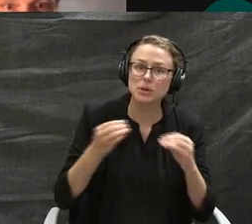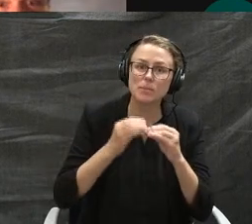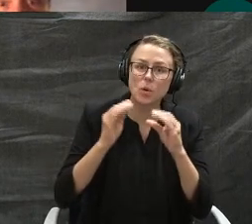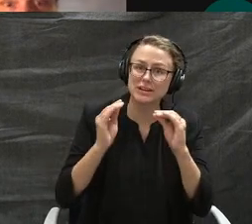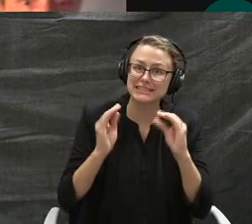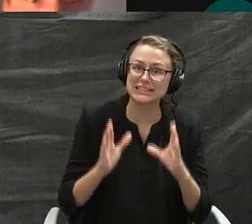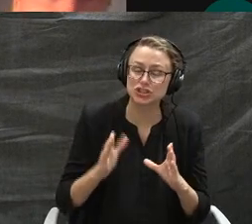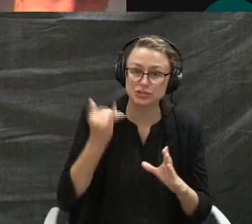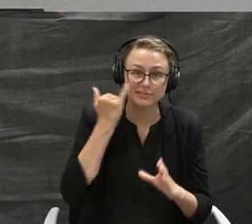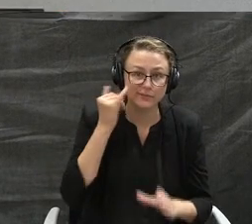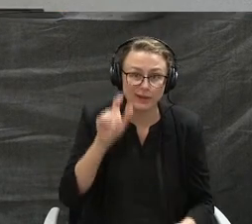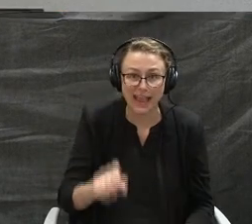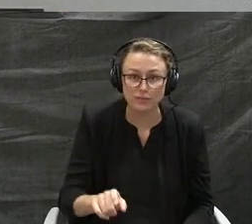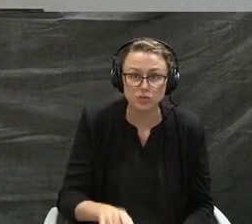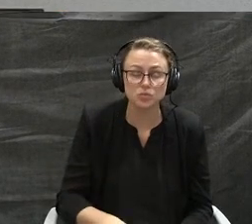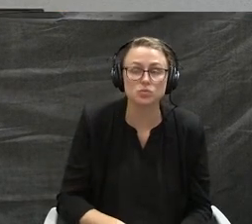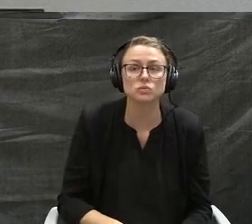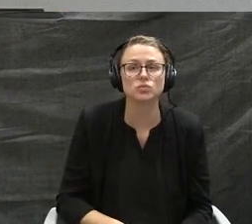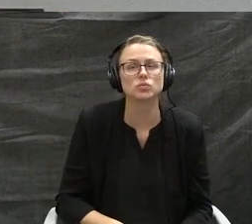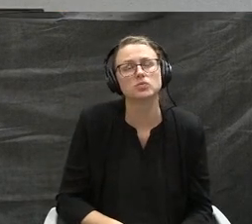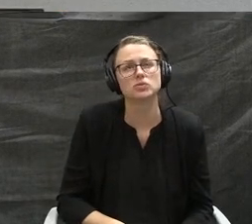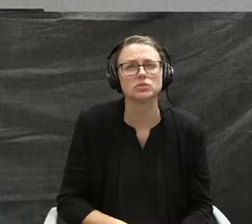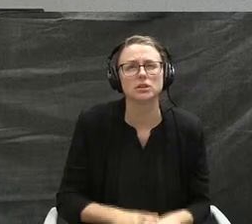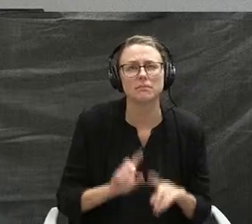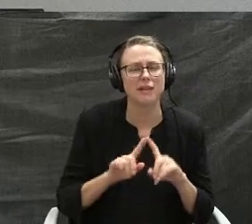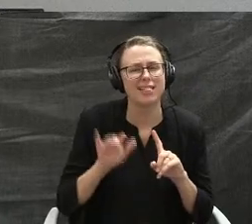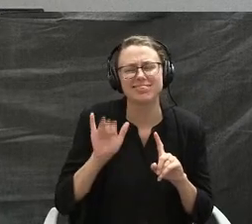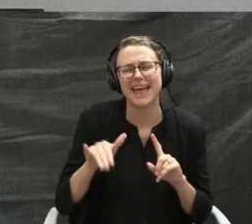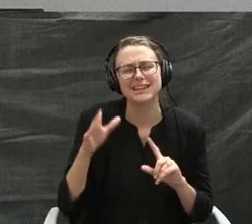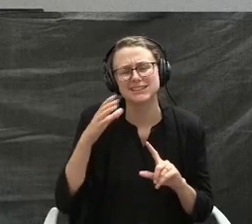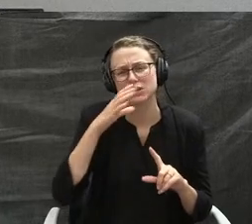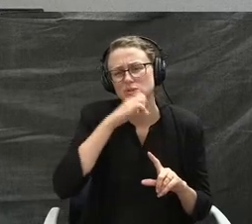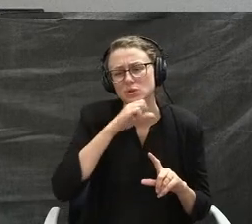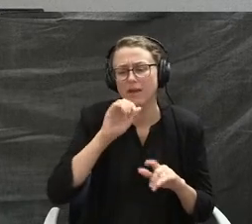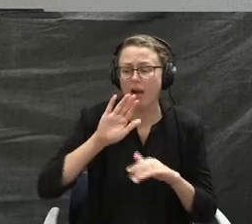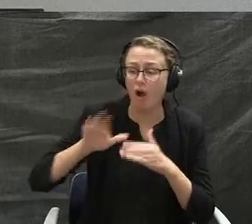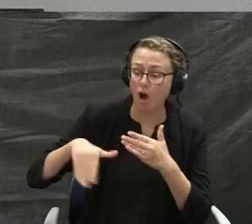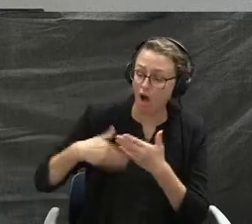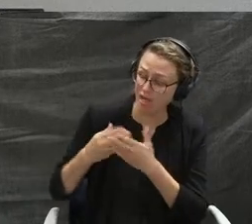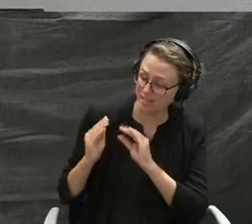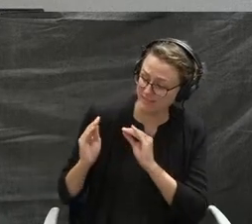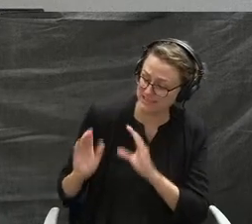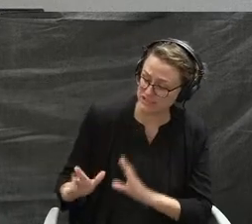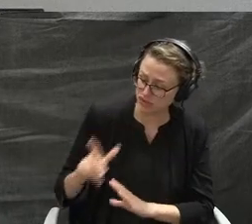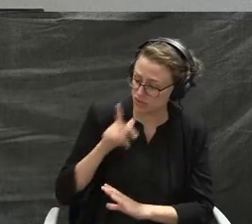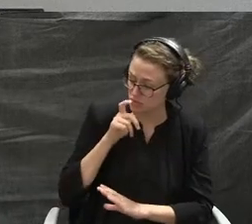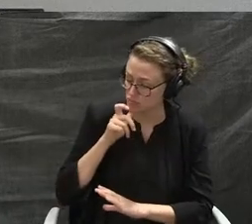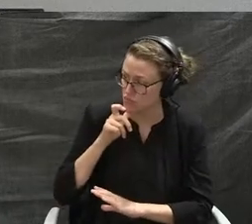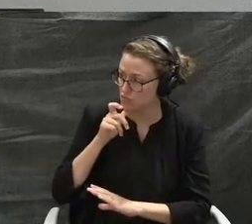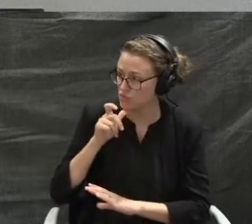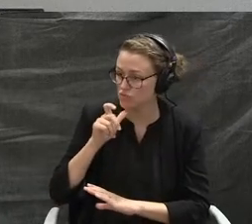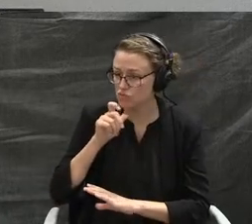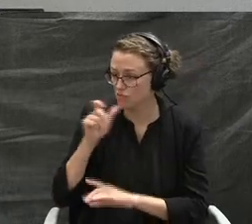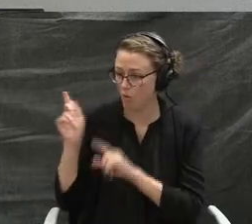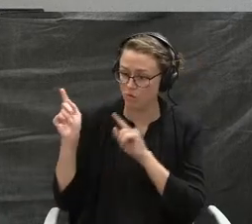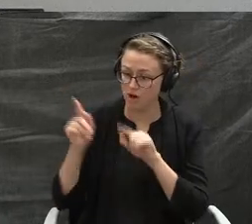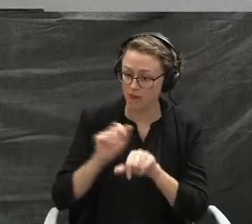But that's presuming that all of the teachers who are not gonna come to work have a legal reason to not be there.